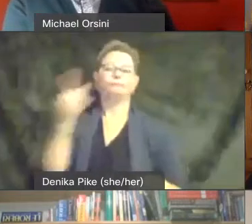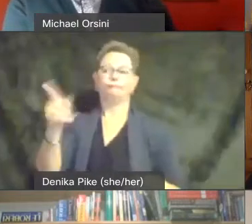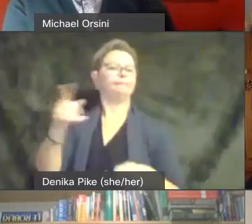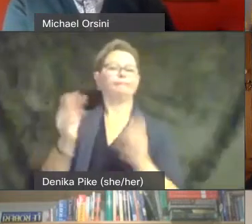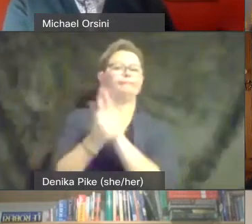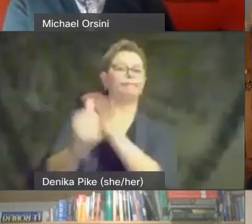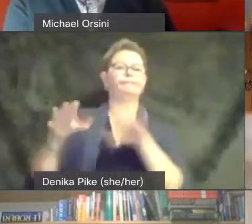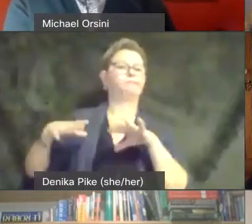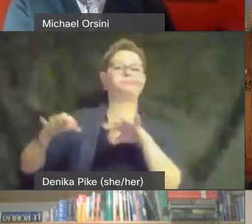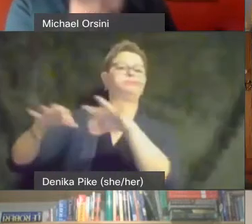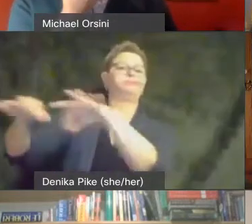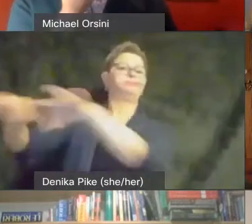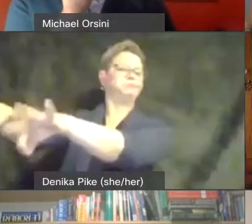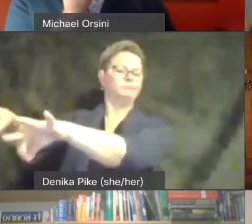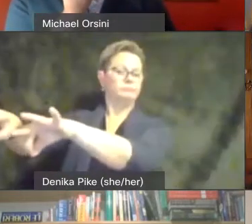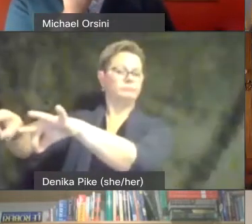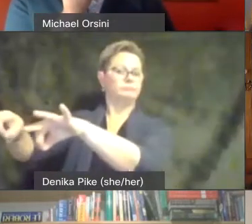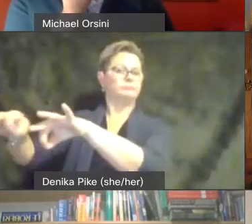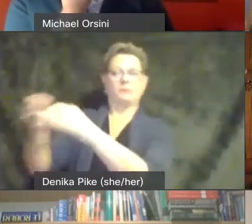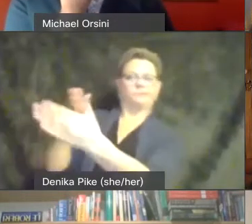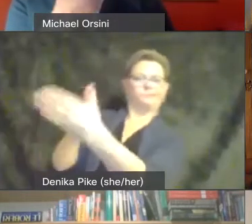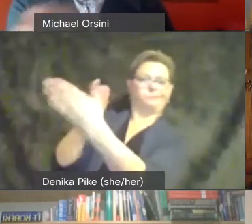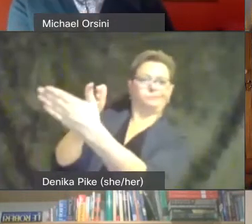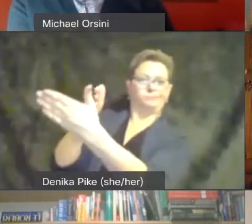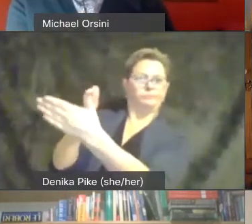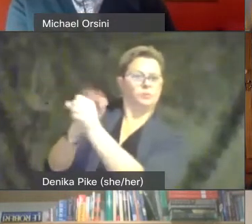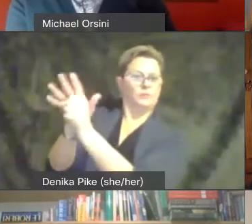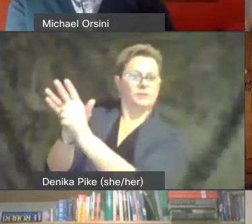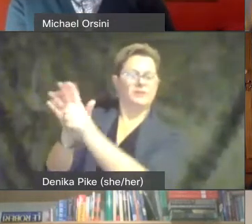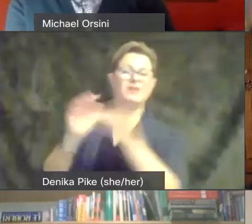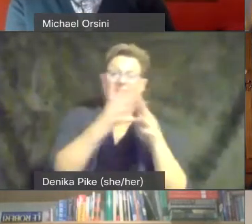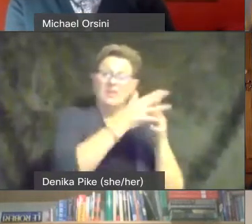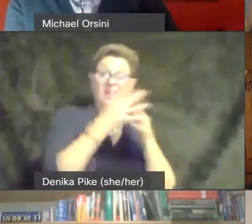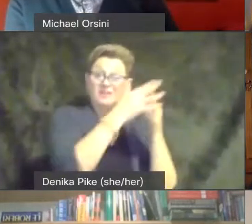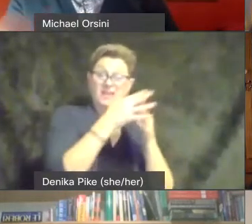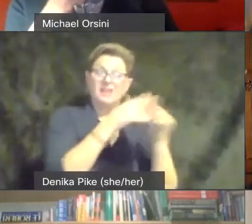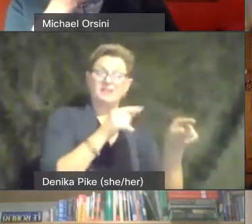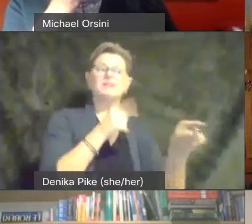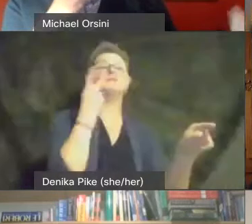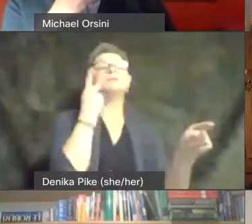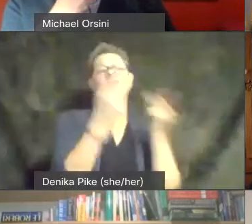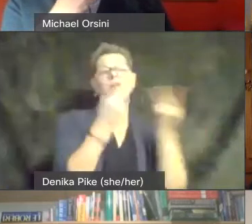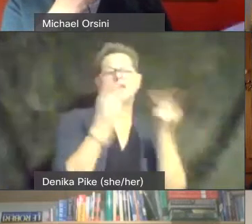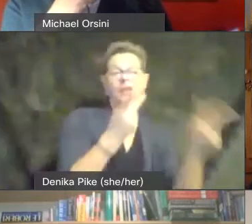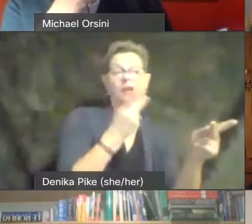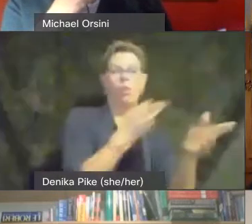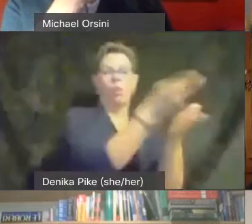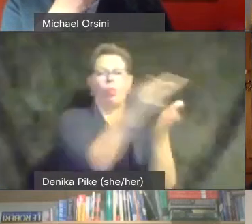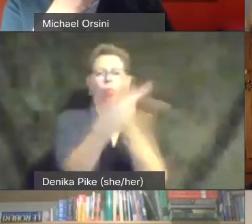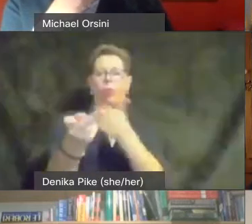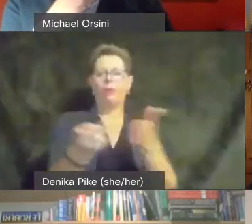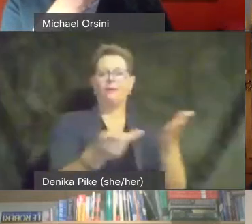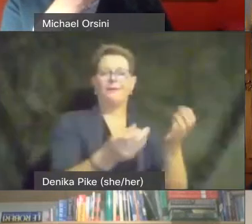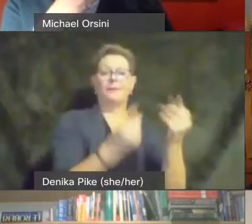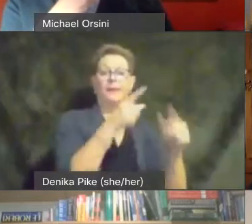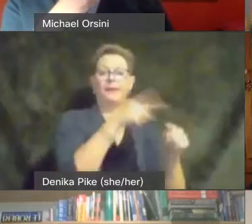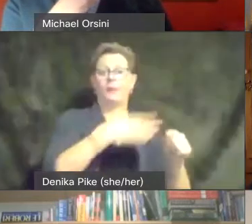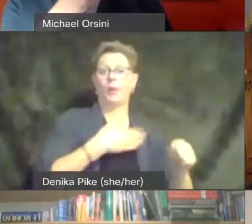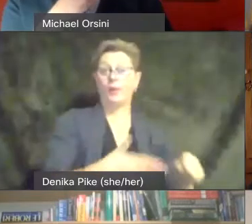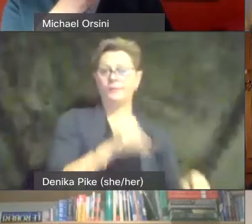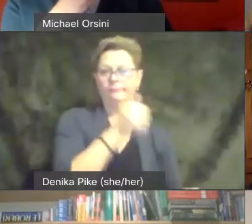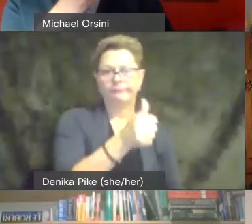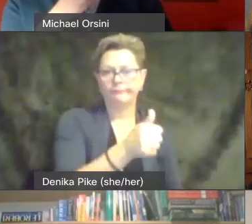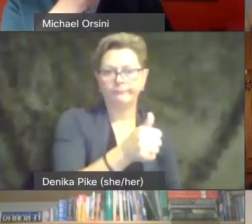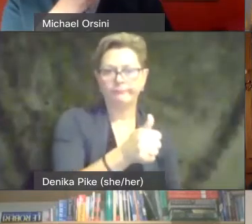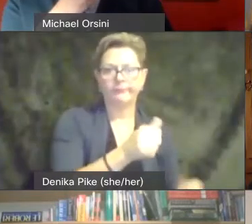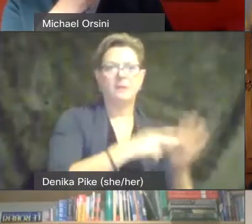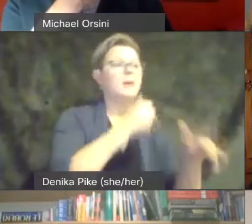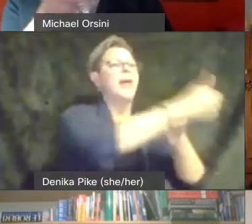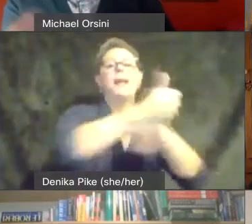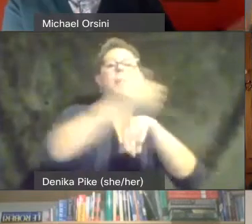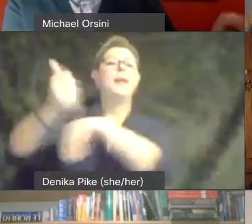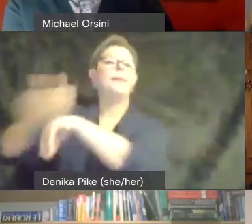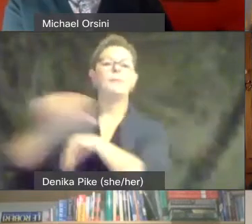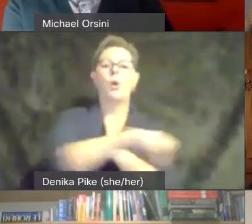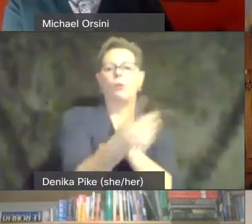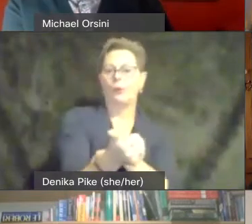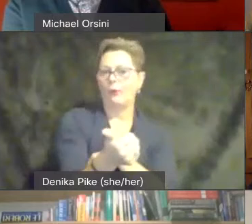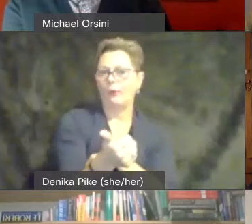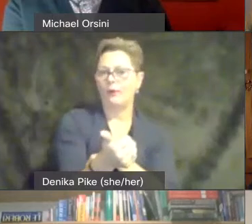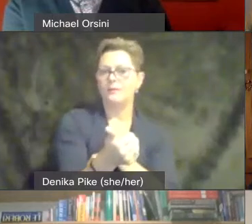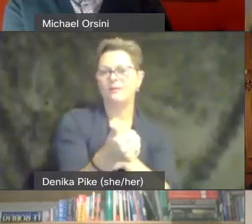Now, so, where some of these failings many do not admit to some of these failings, and therefore the tendency is to look to blame something else and we can all guess who got most of the blame for this.